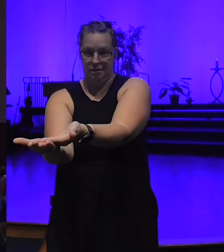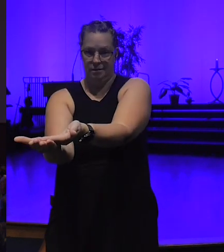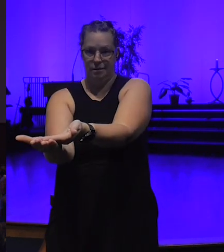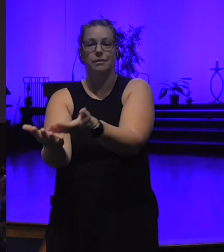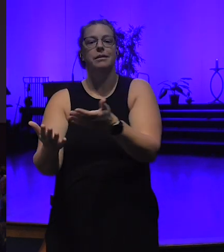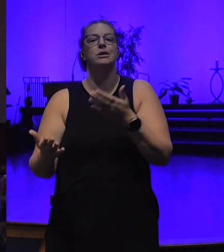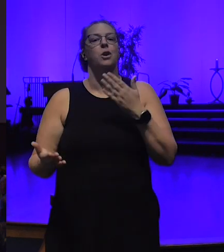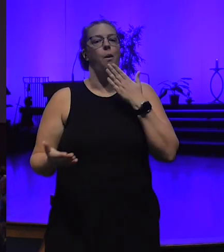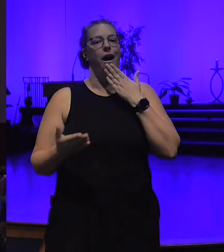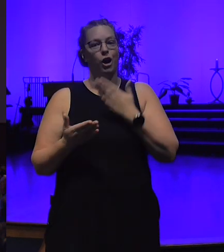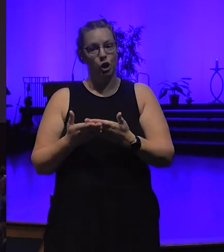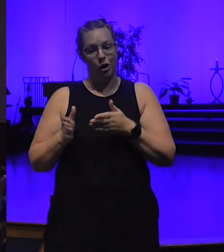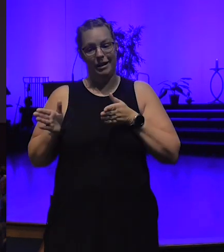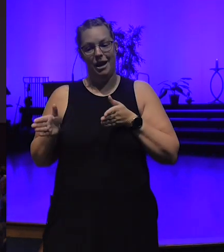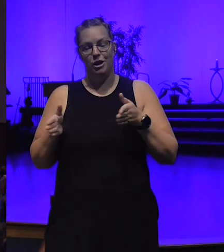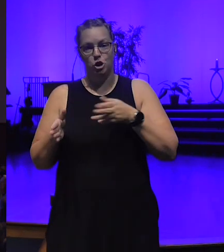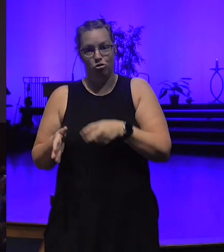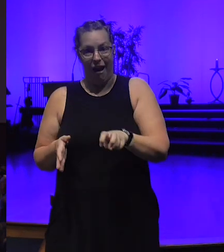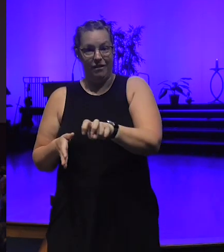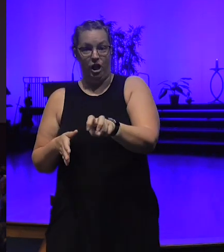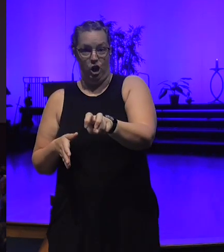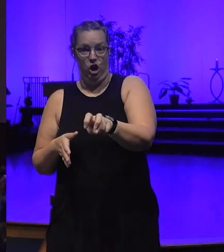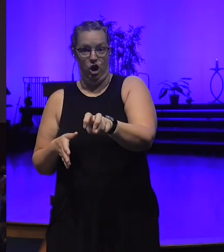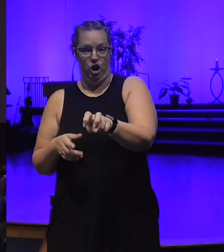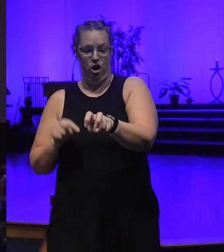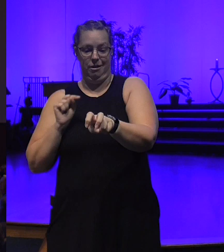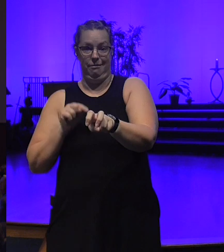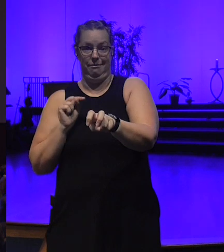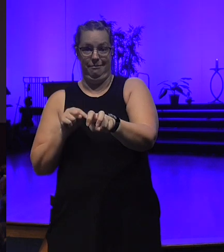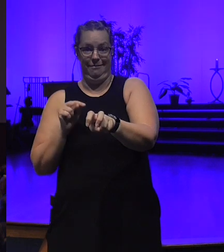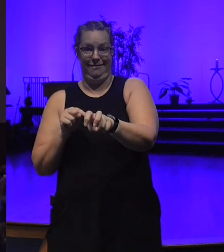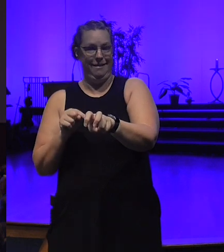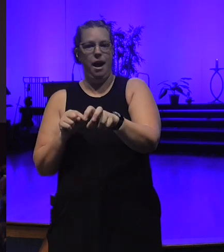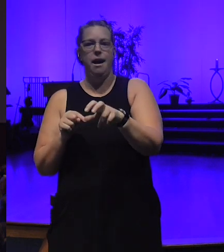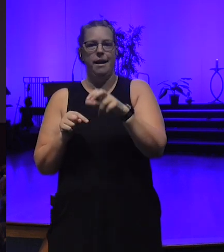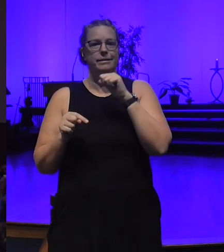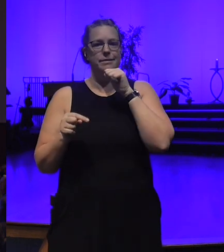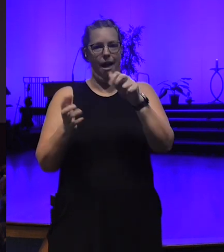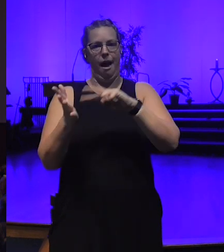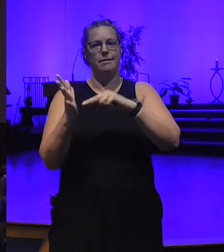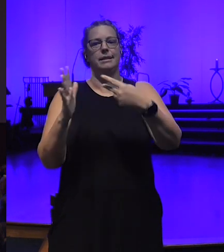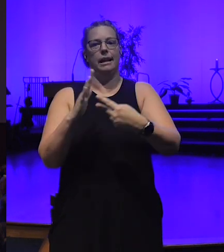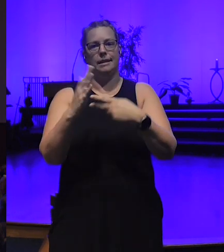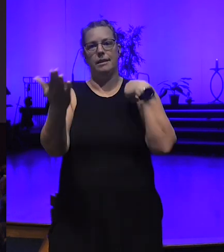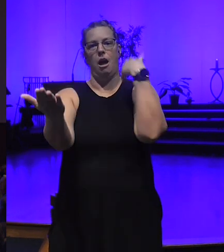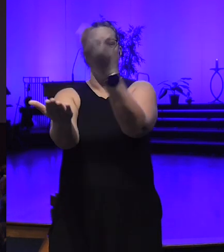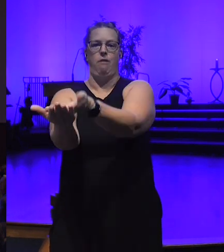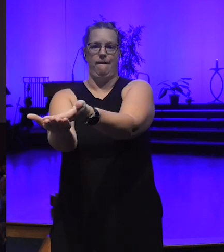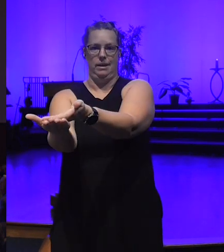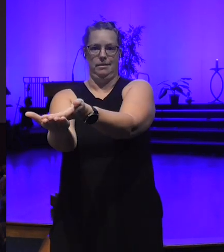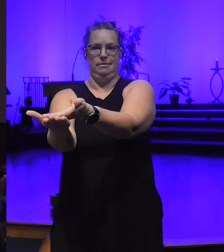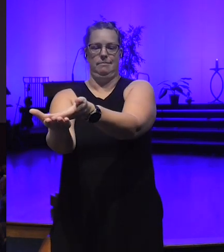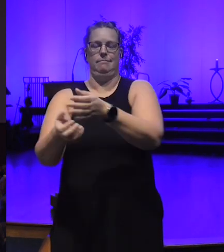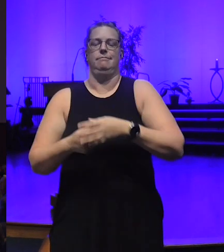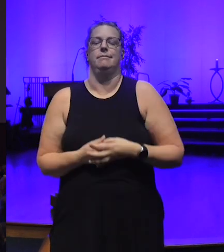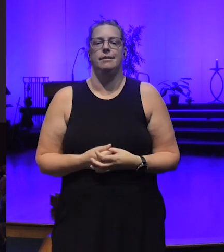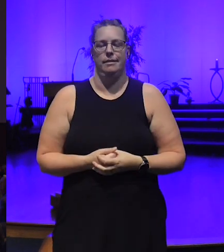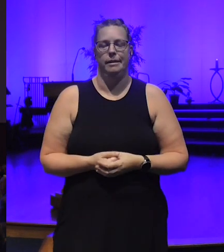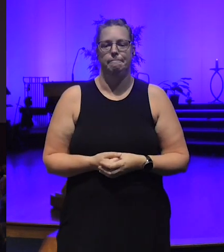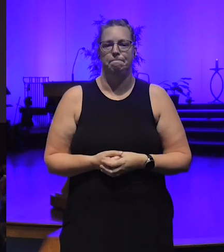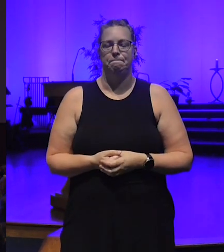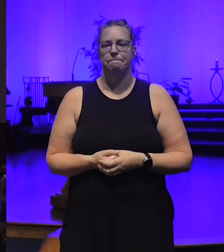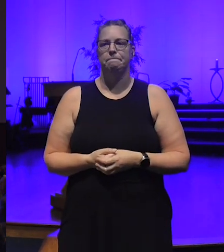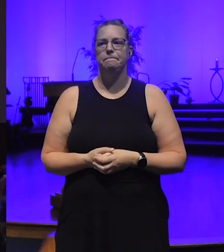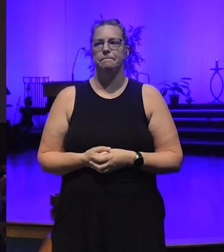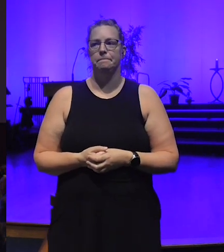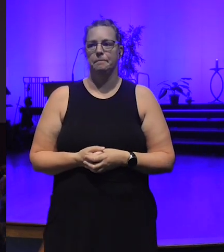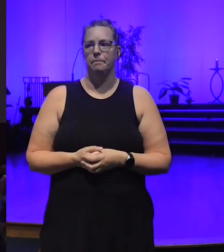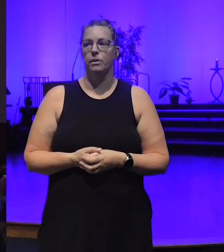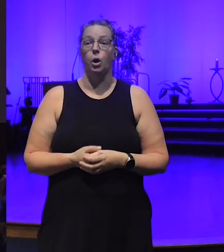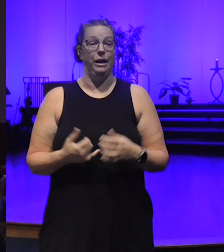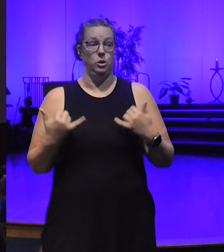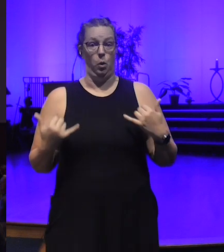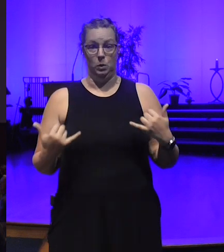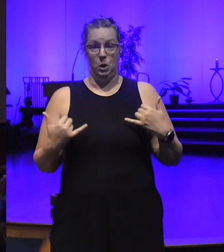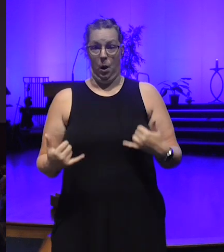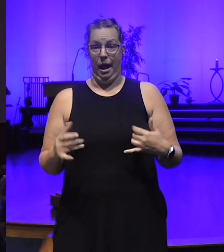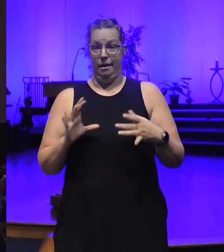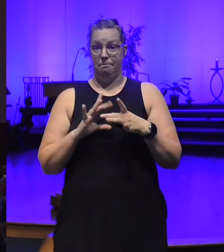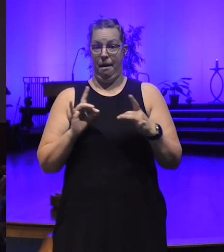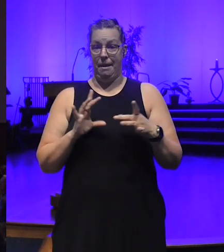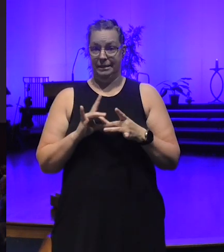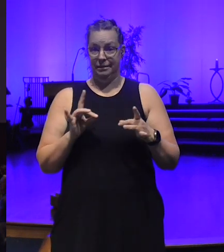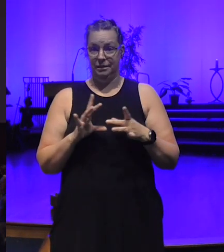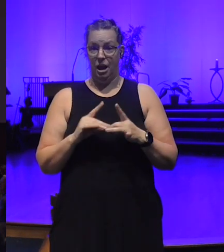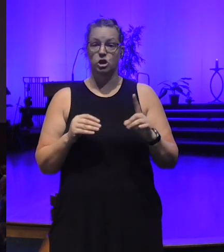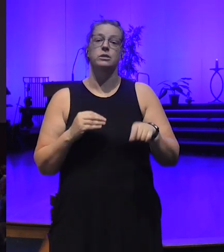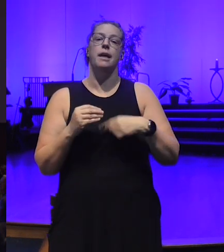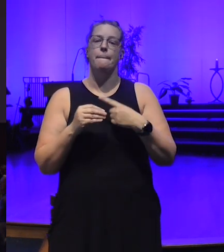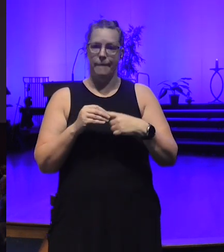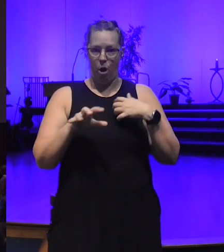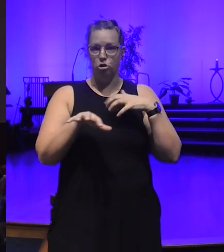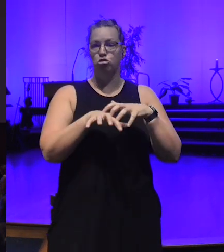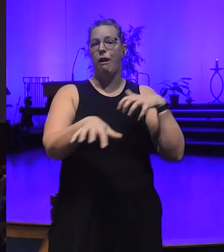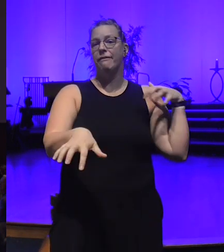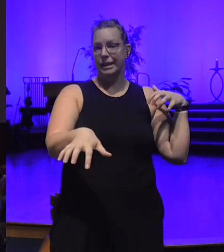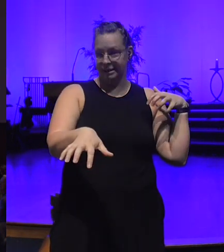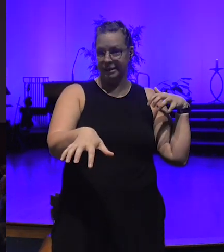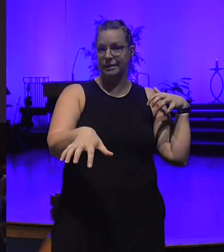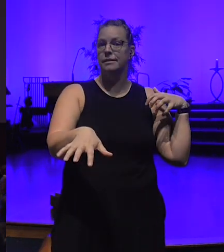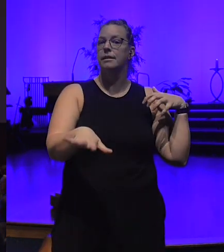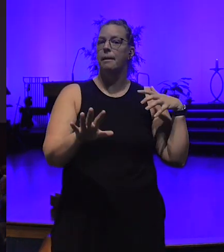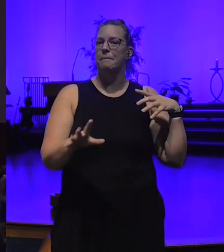no fixed plans and is not intent upon arriving my talk today is about traffic but it's really about